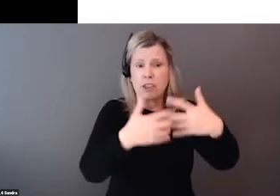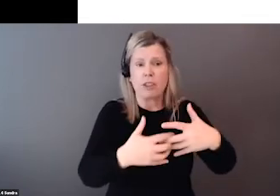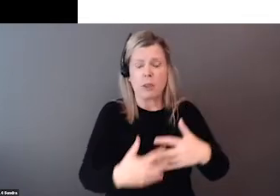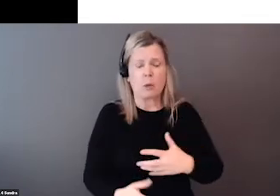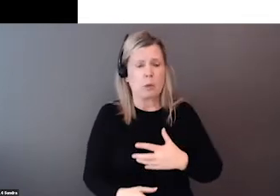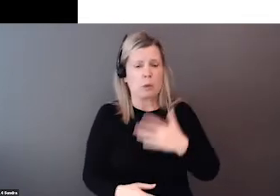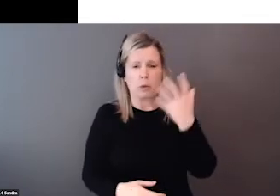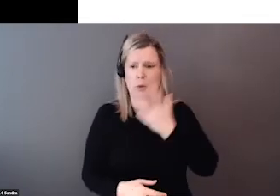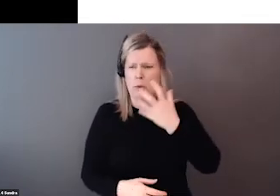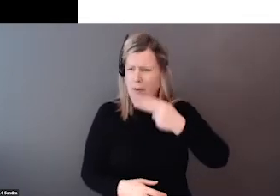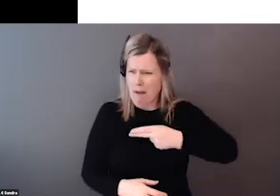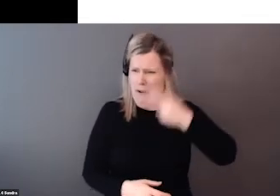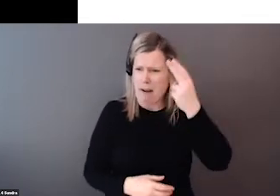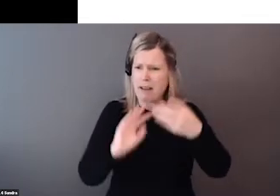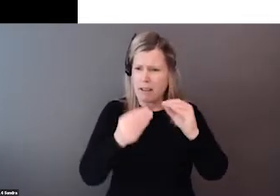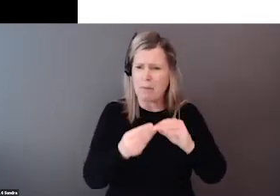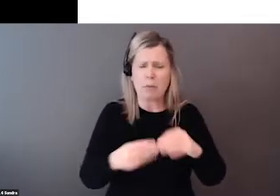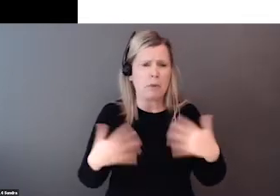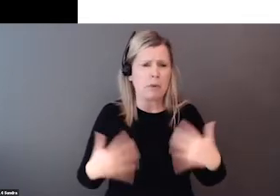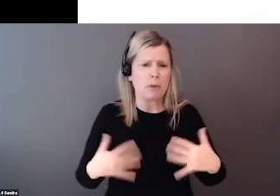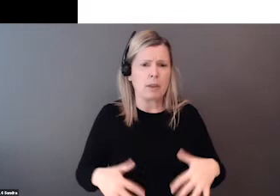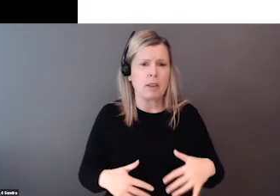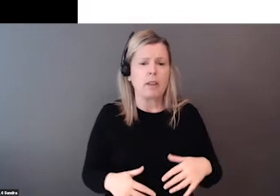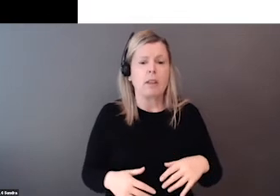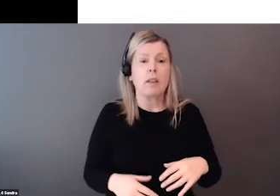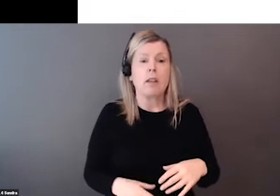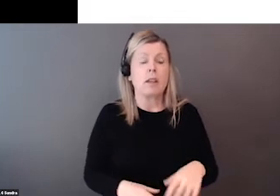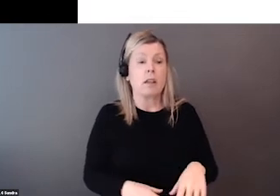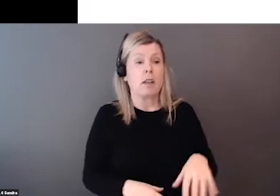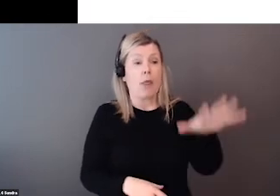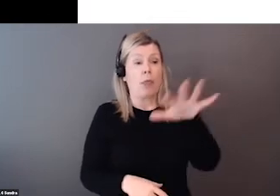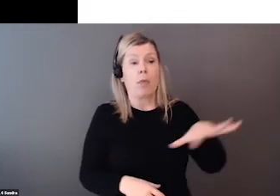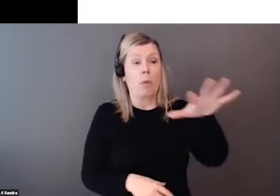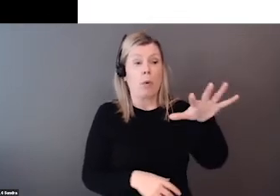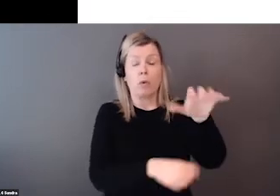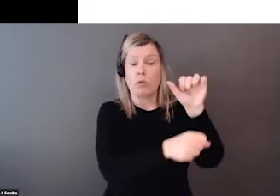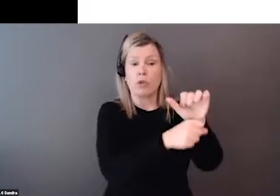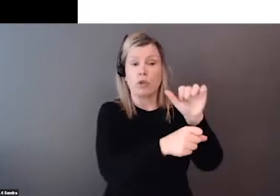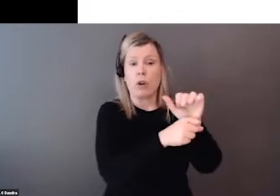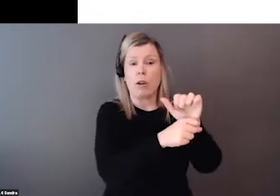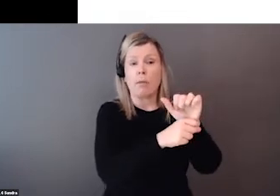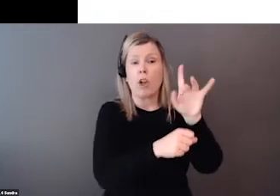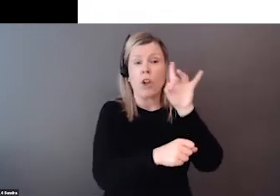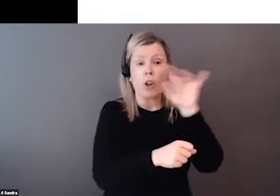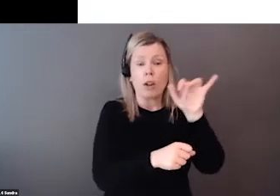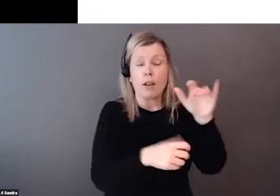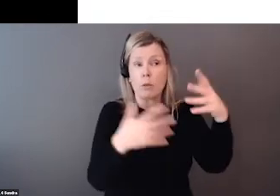So, a pretty substantial number. And kind of related to this specific grant, the jobs most likely to be affected